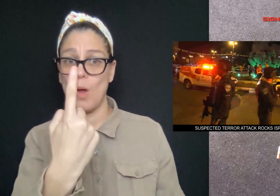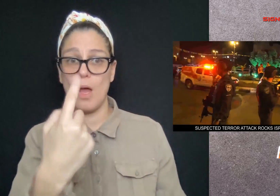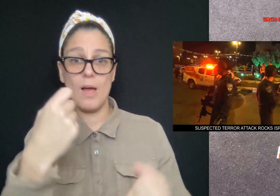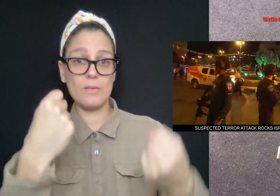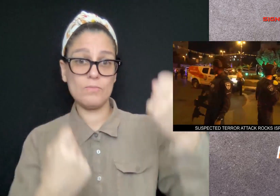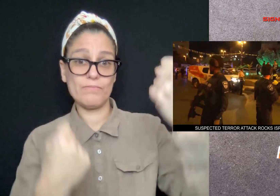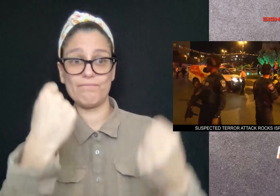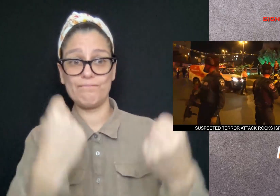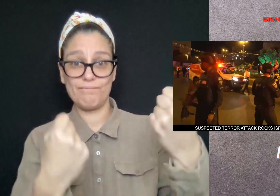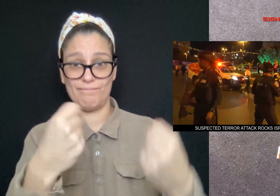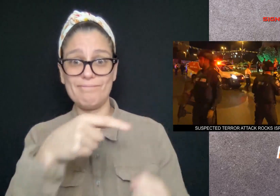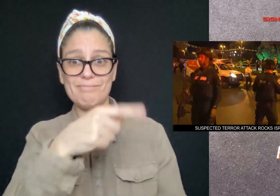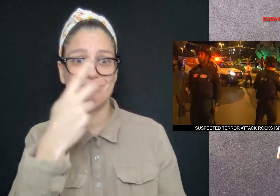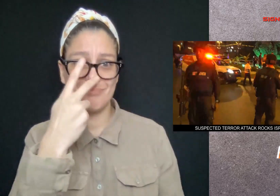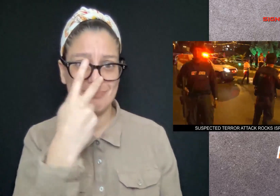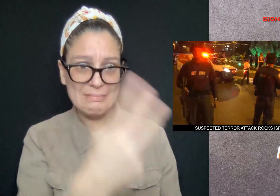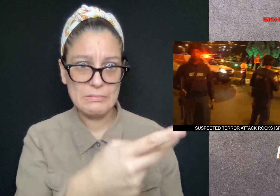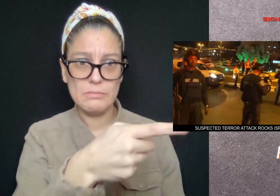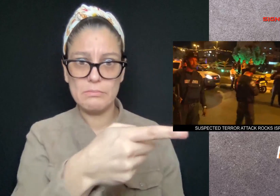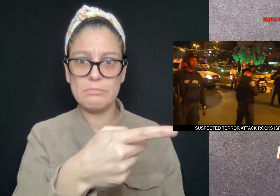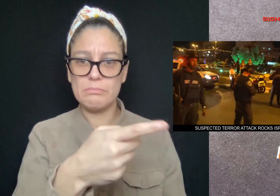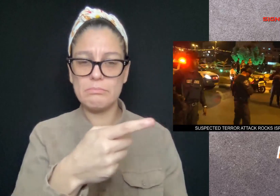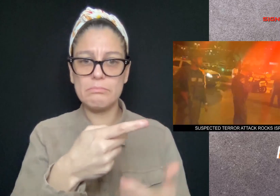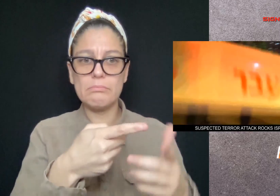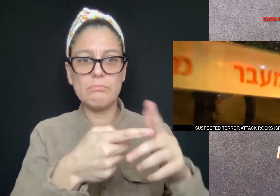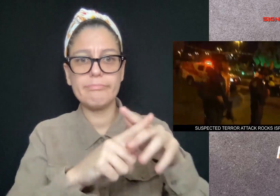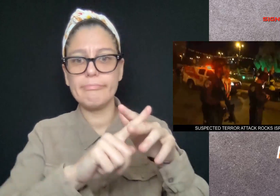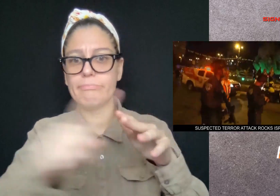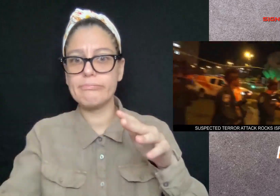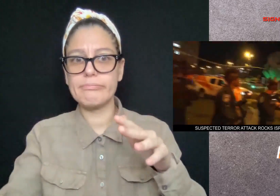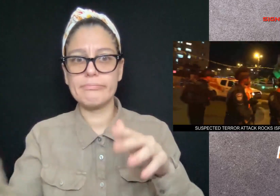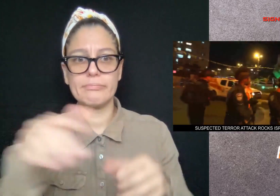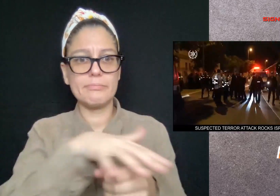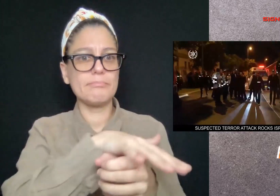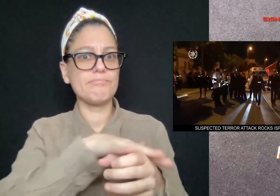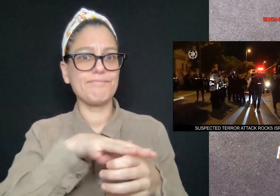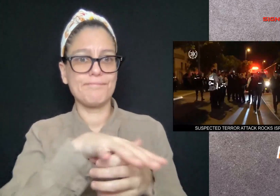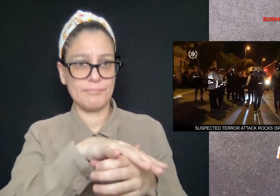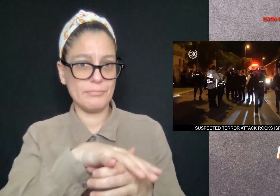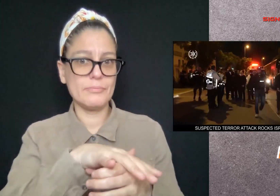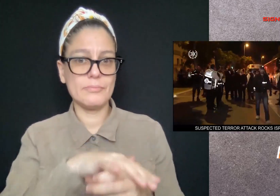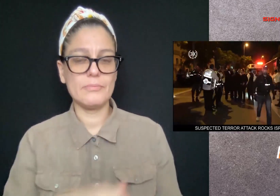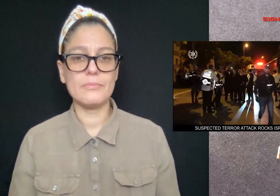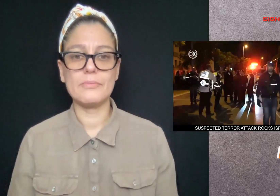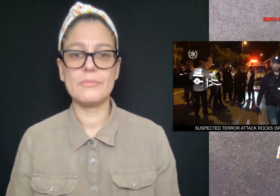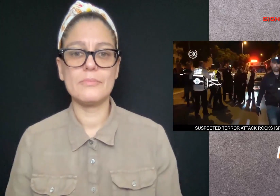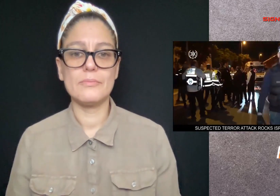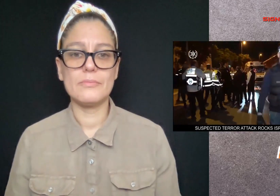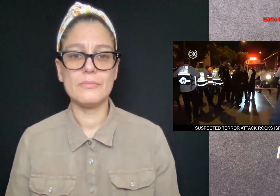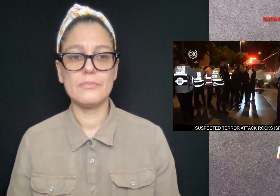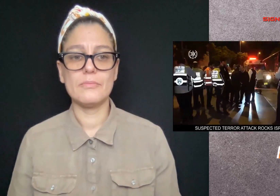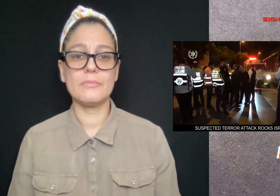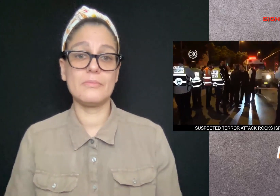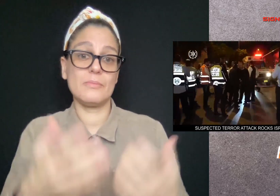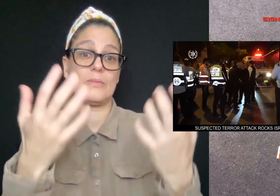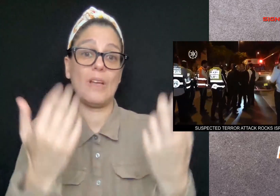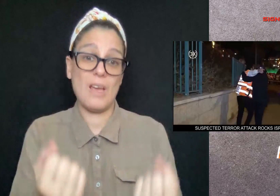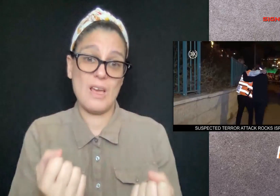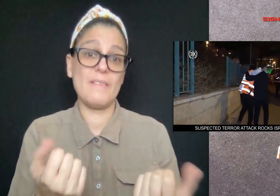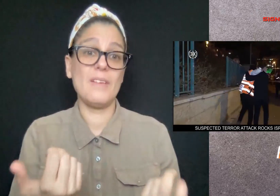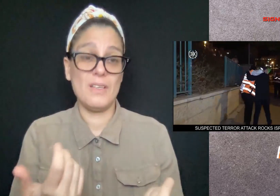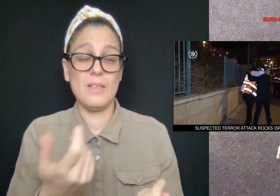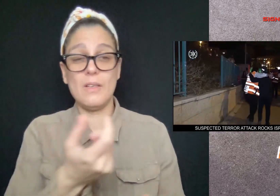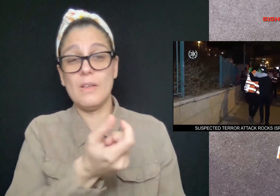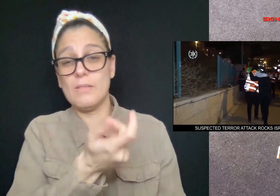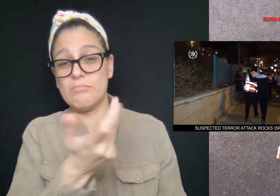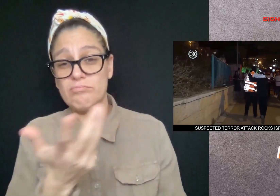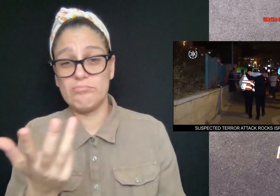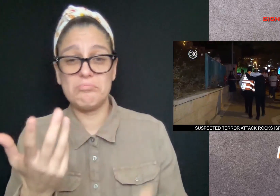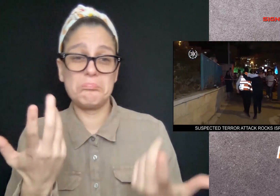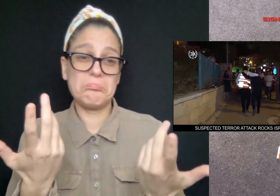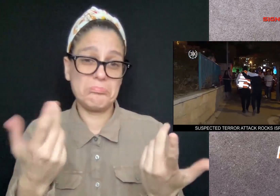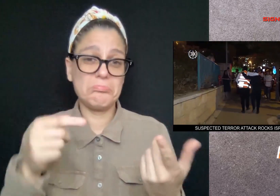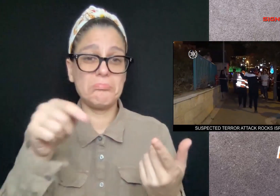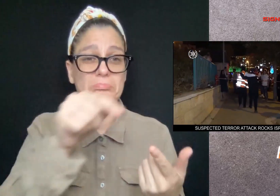and officials are searching for a vehicle that was later seen fleeing the area